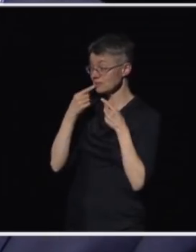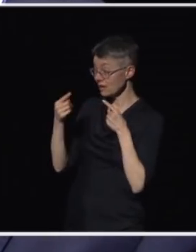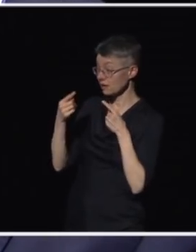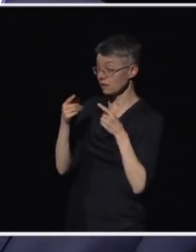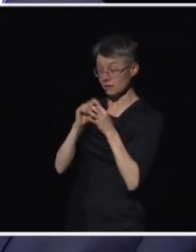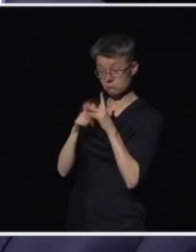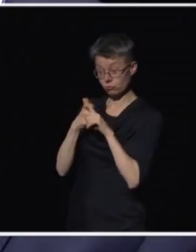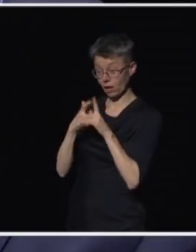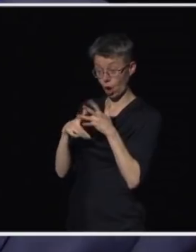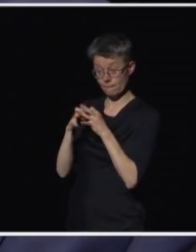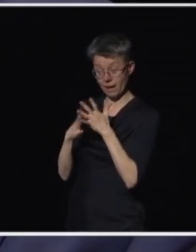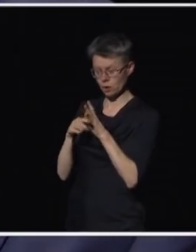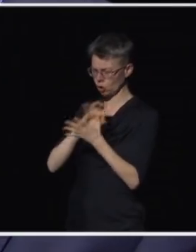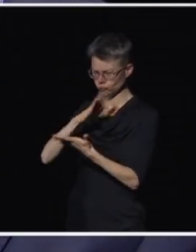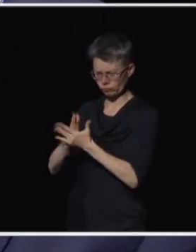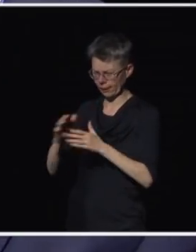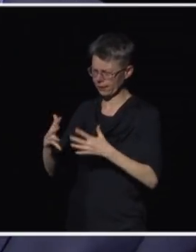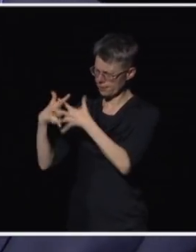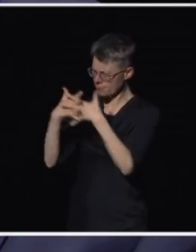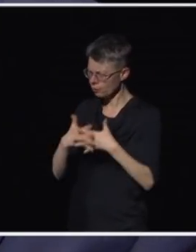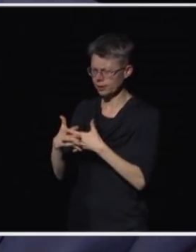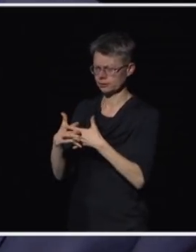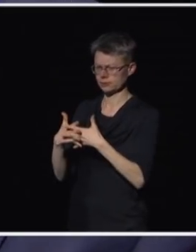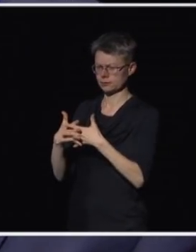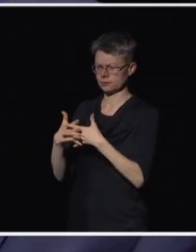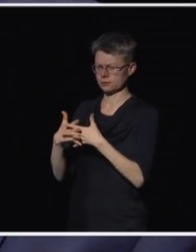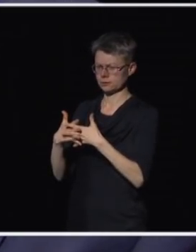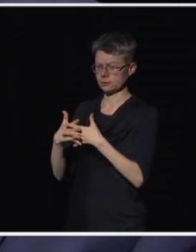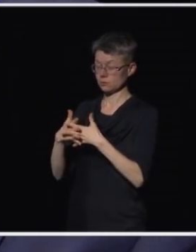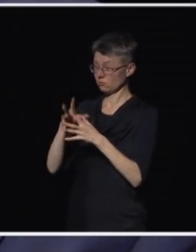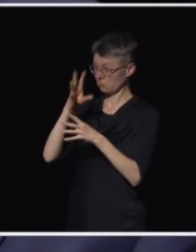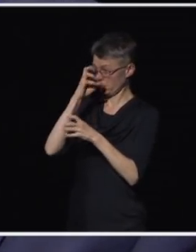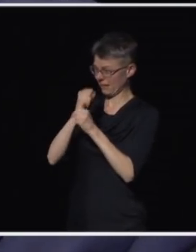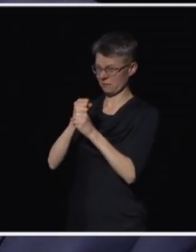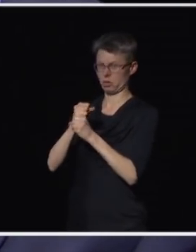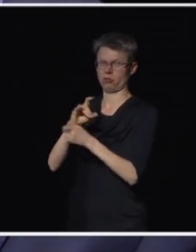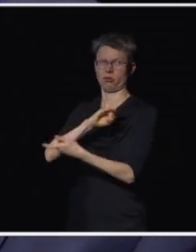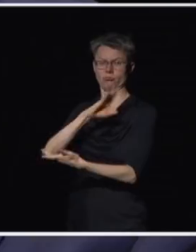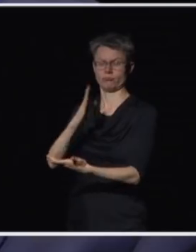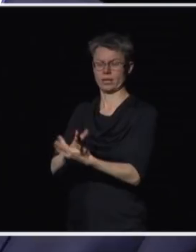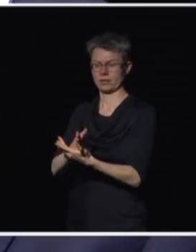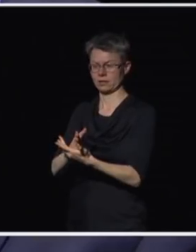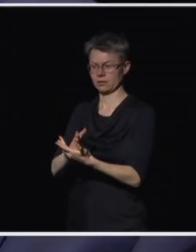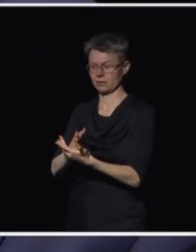of the country and was not -- who, you know, embraced a complete, you know, a myth that Americans would actually elect that person.